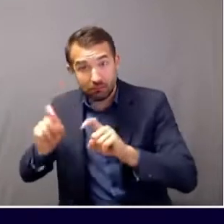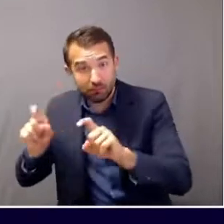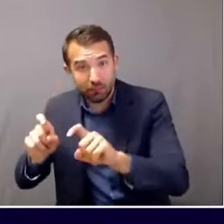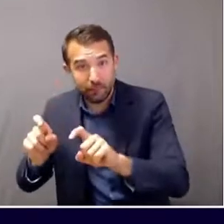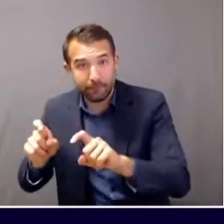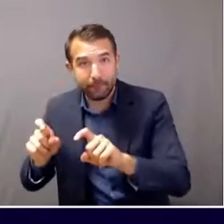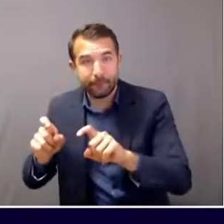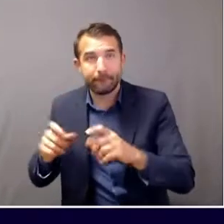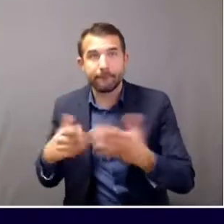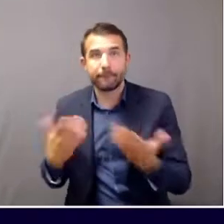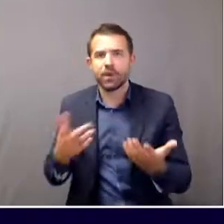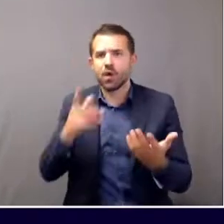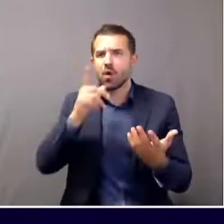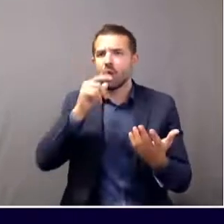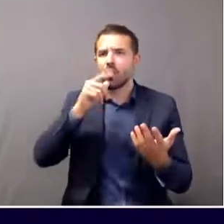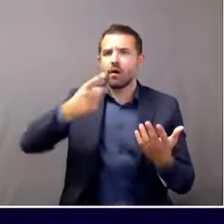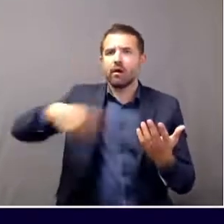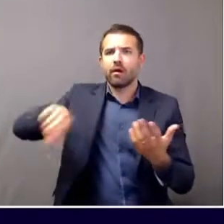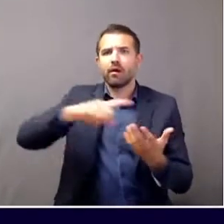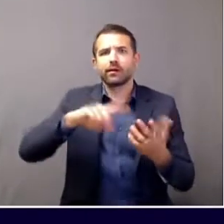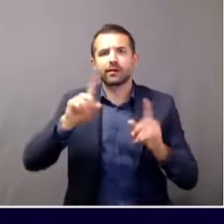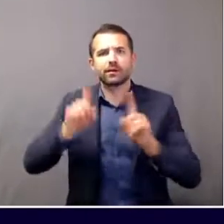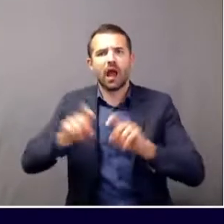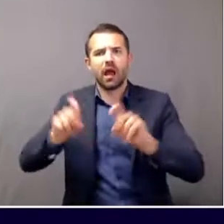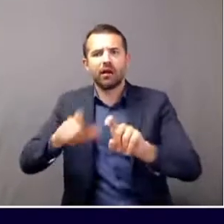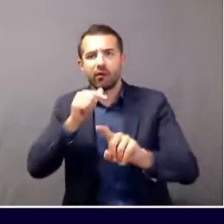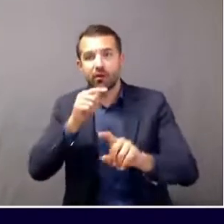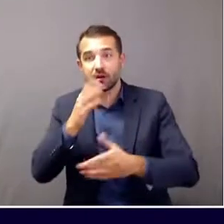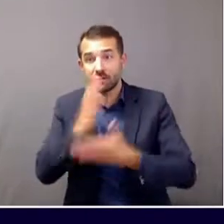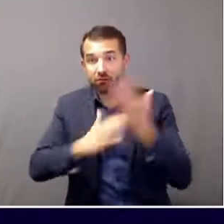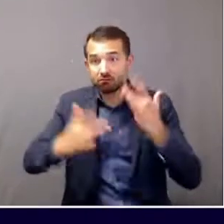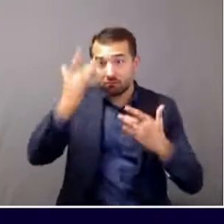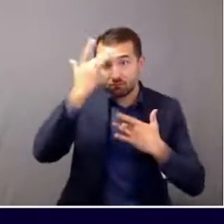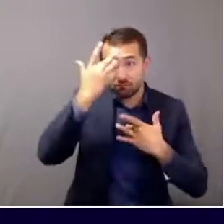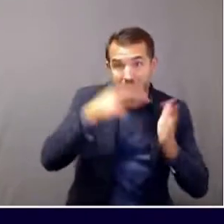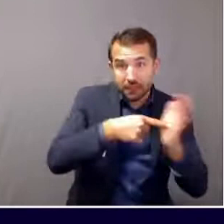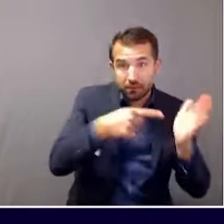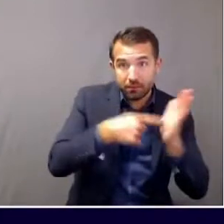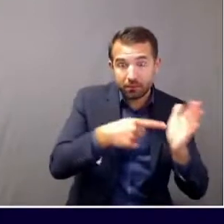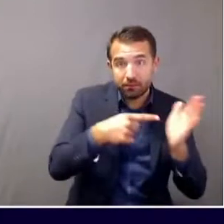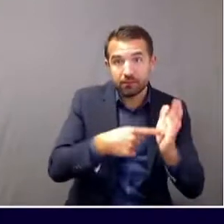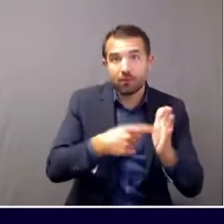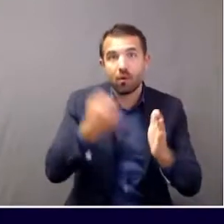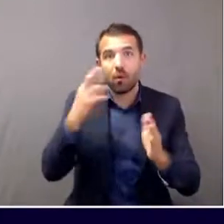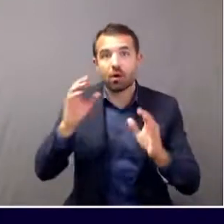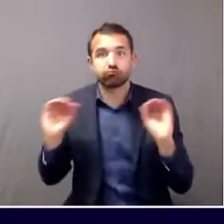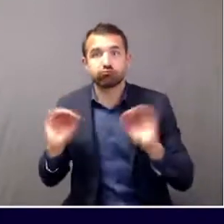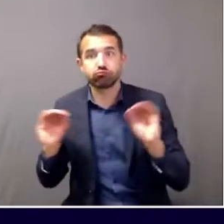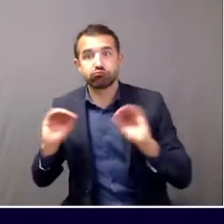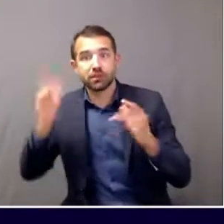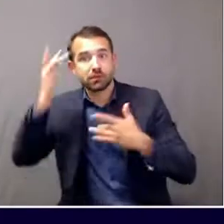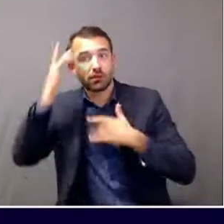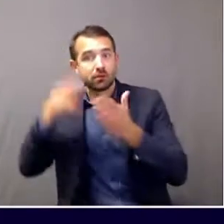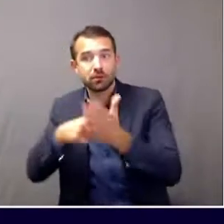being tested our folks who are not only symptomatic but also